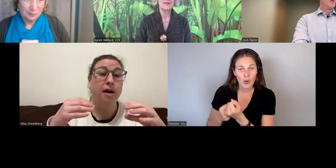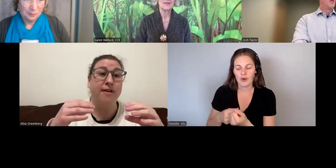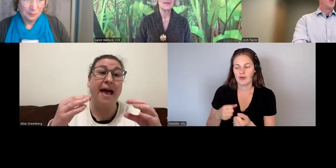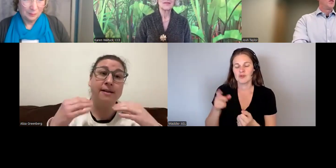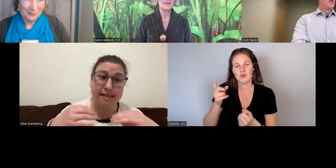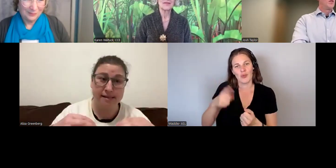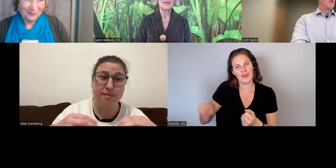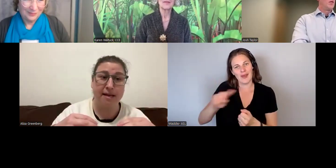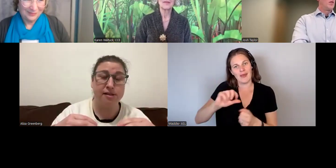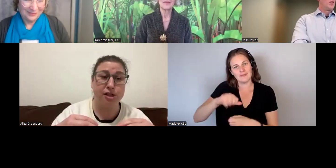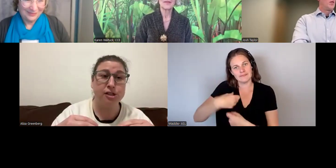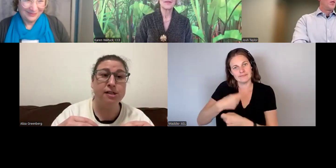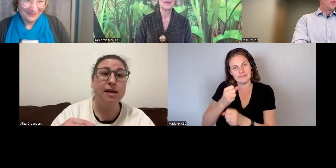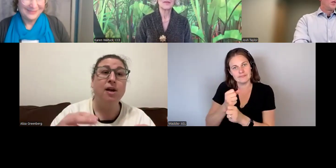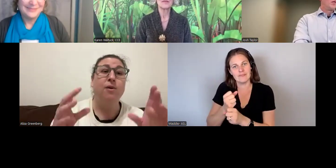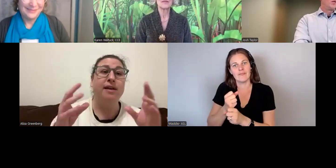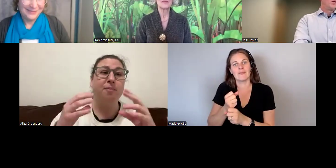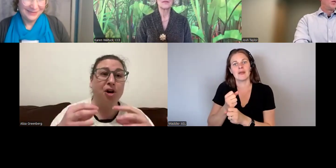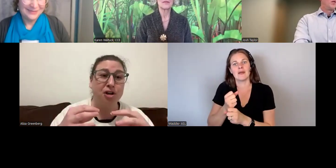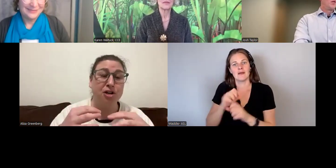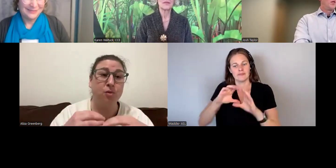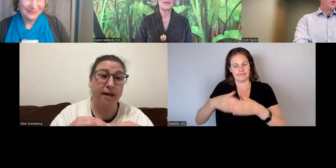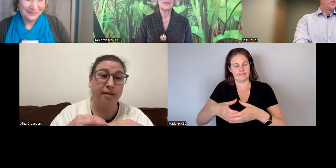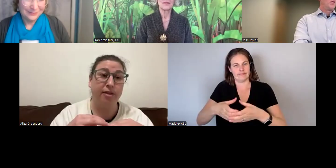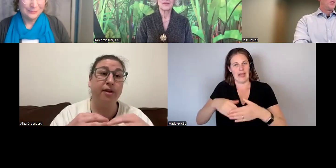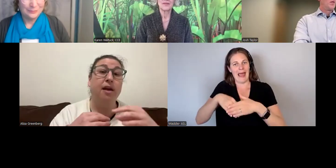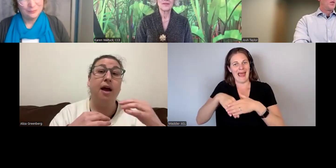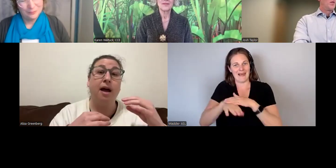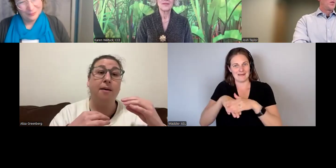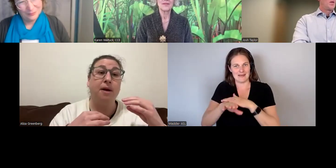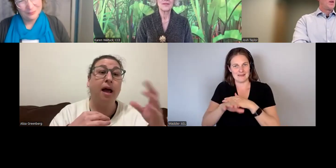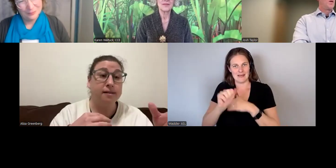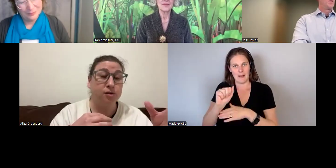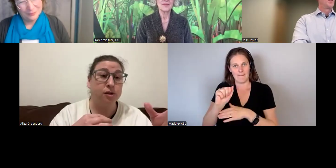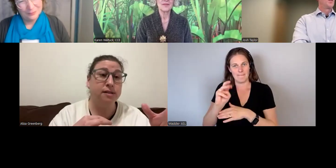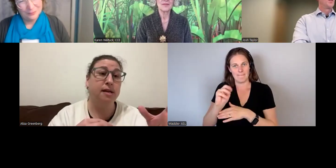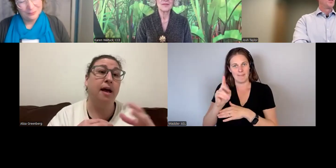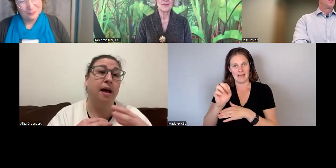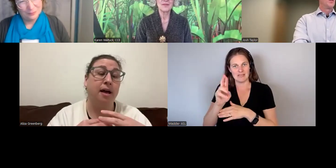of access ambassadors where they partnered with high schools.